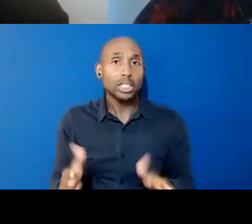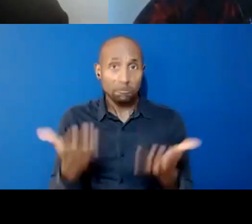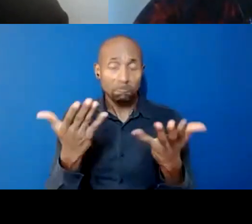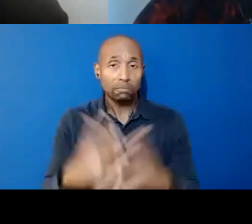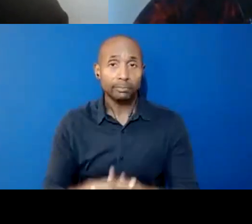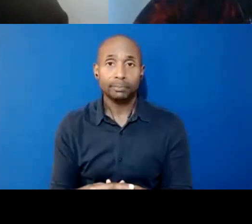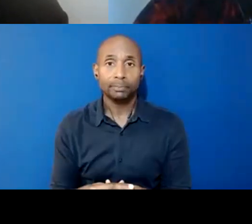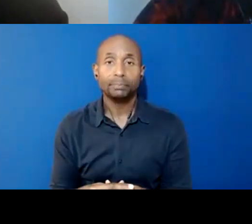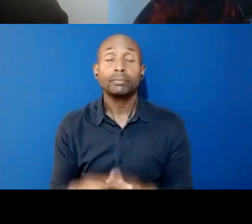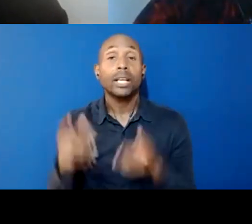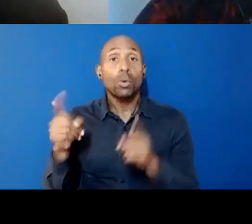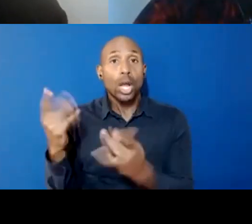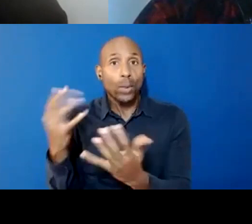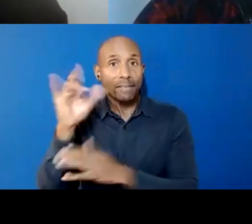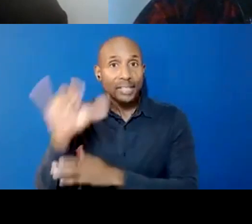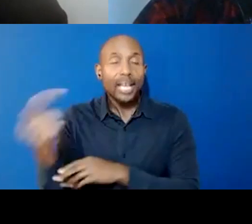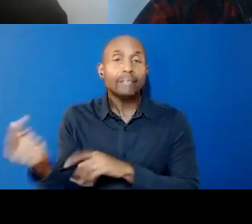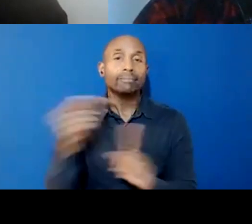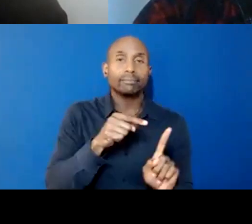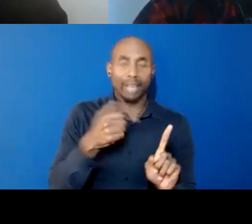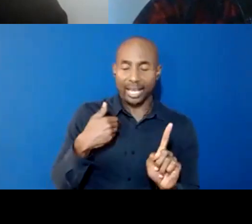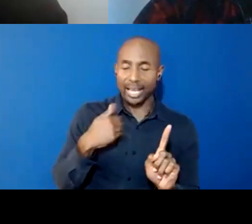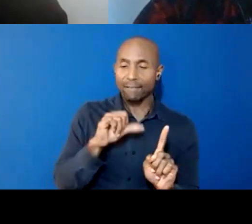Let's go back to Erika.